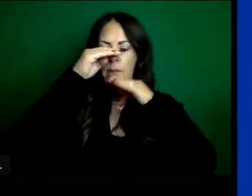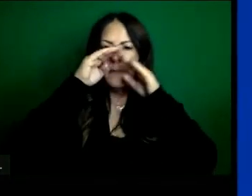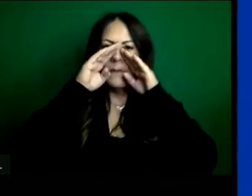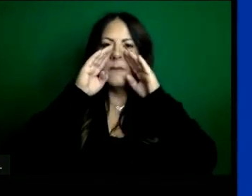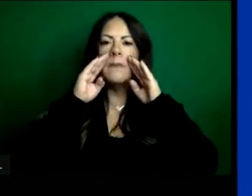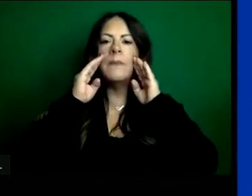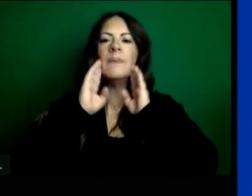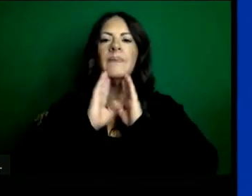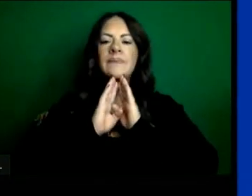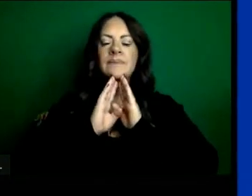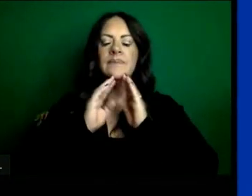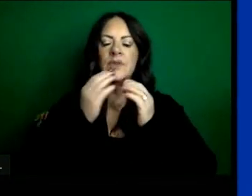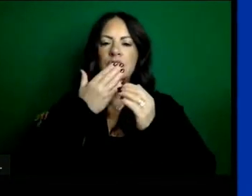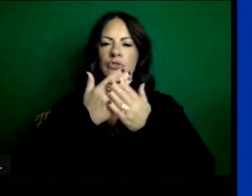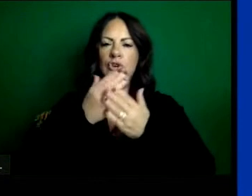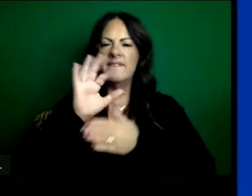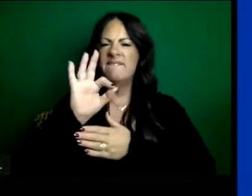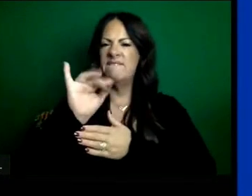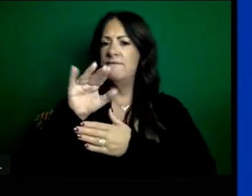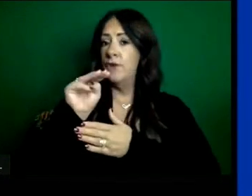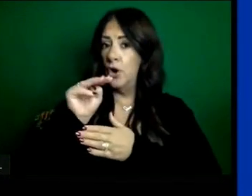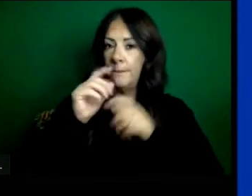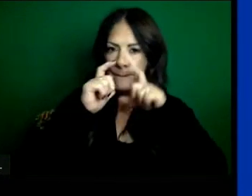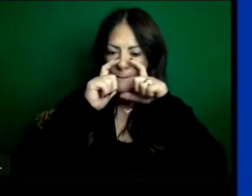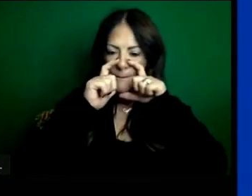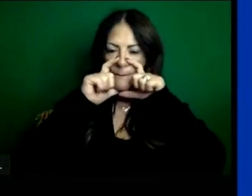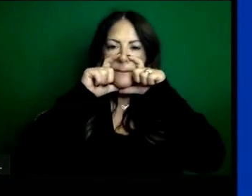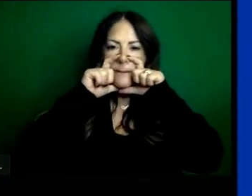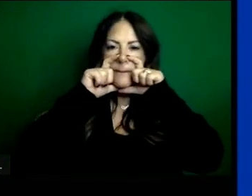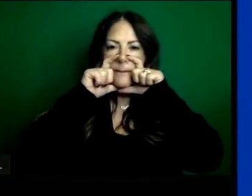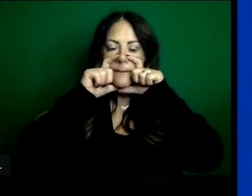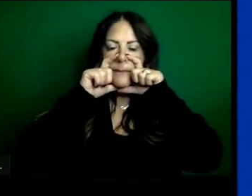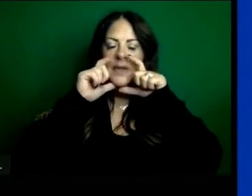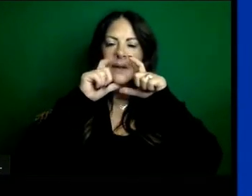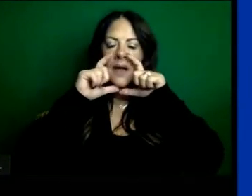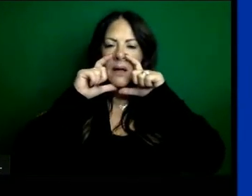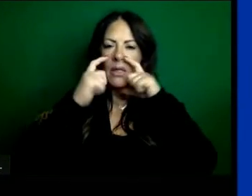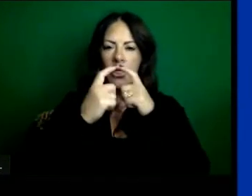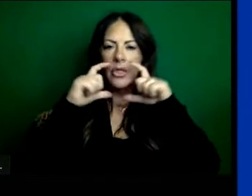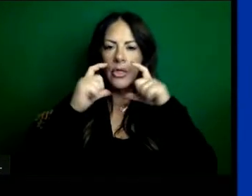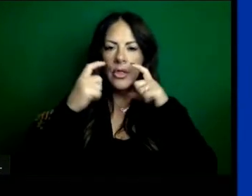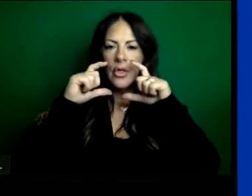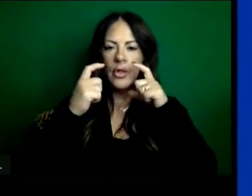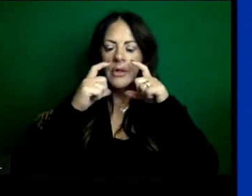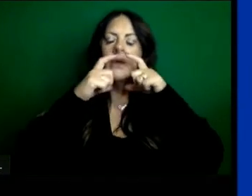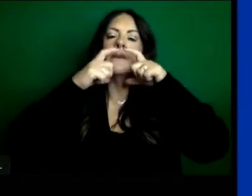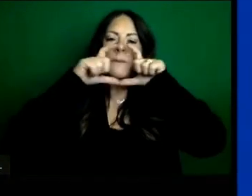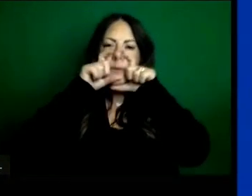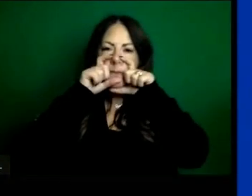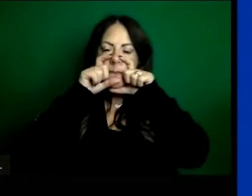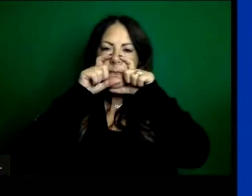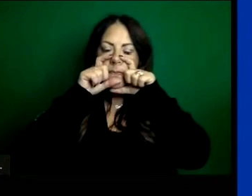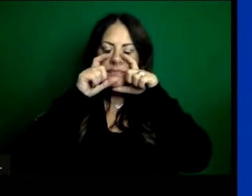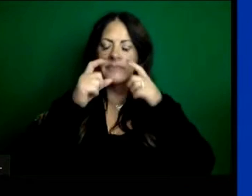TAB AND YOU CAN PUT IT AROUND YOUR NOSE. YOU WANT TO MAKE SURE YOUR MASK THAT IT FITS SNUGLY AROUND THE